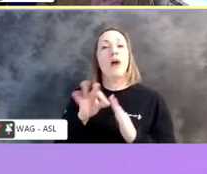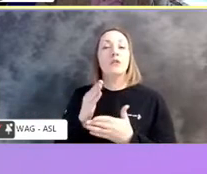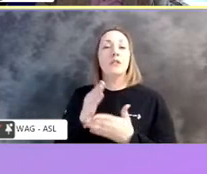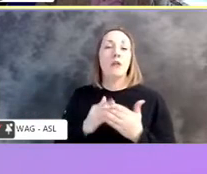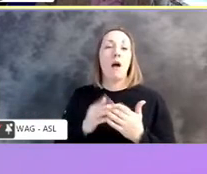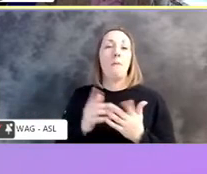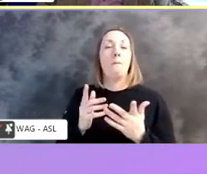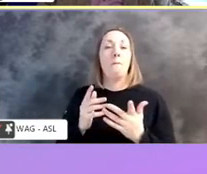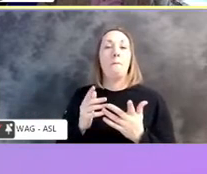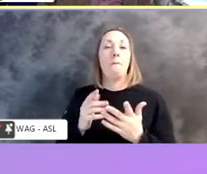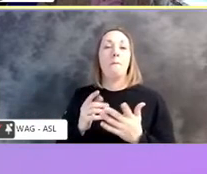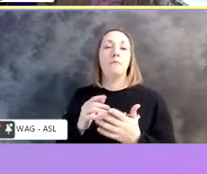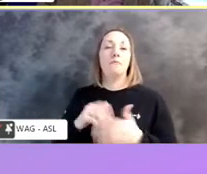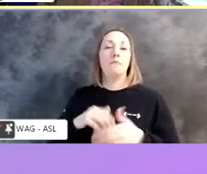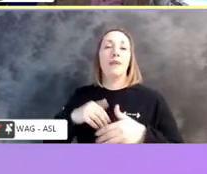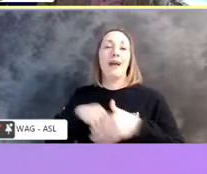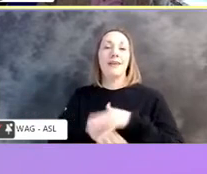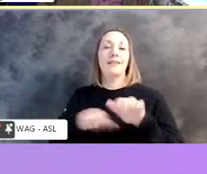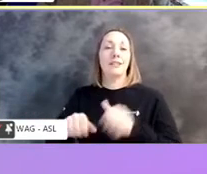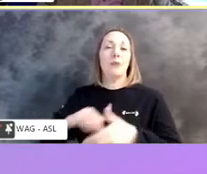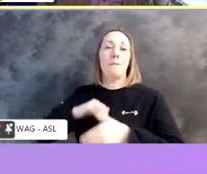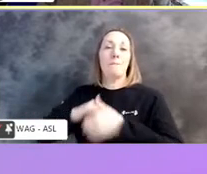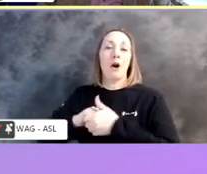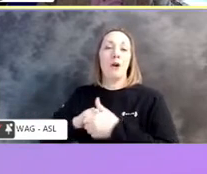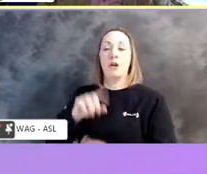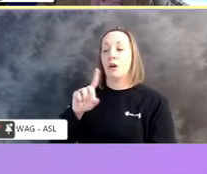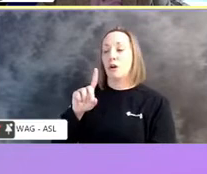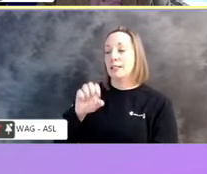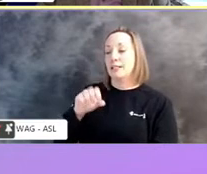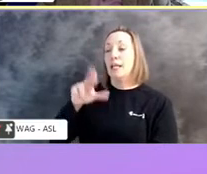procurement processing to ensure what we did was there